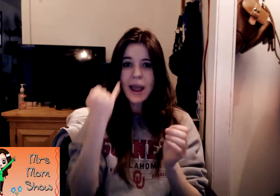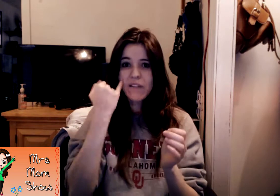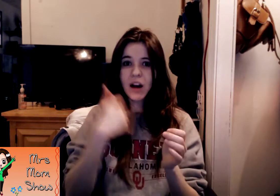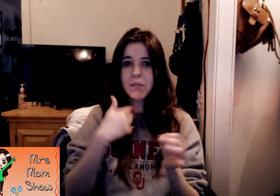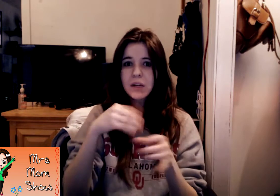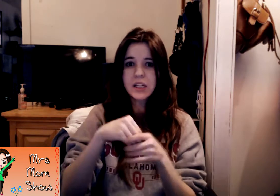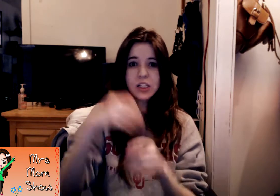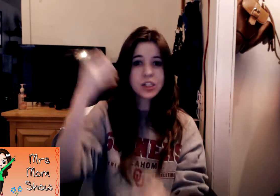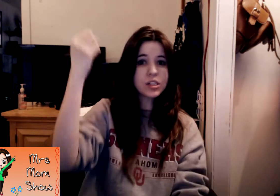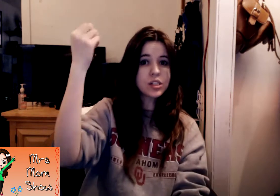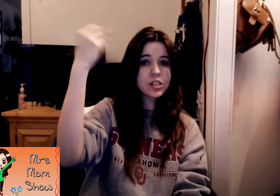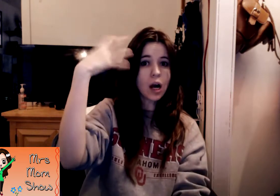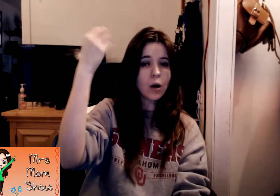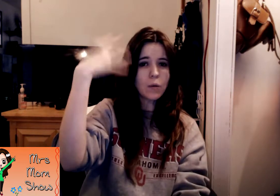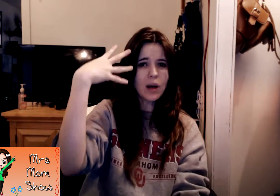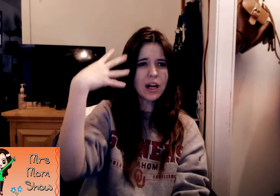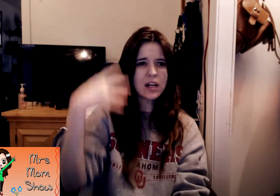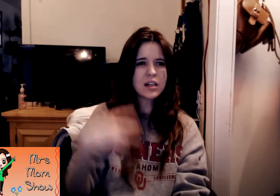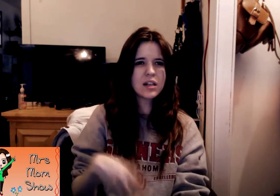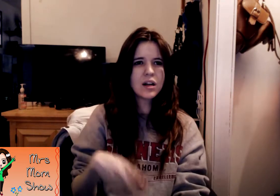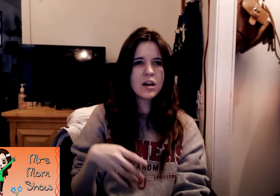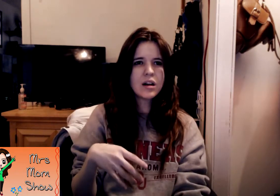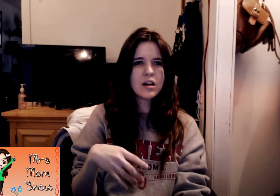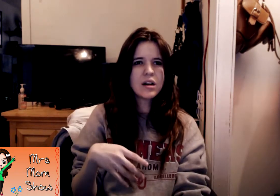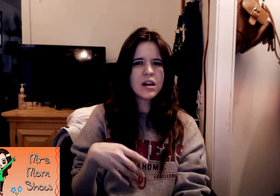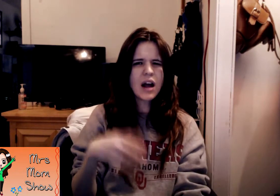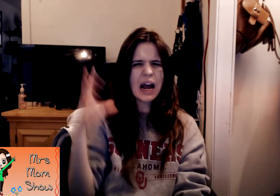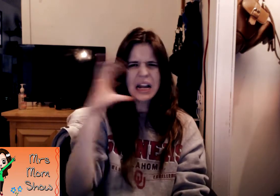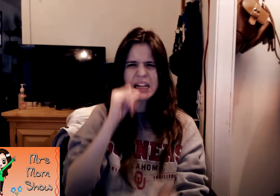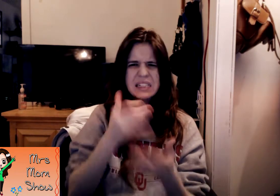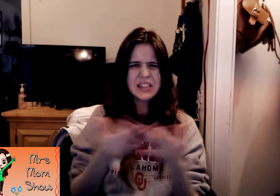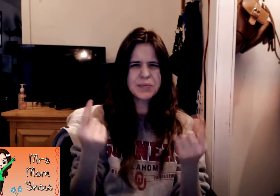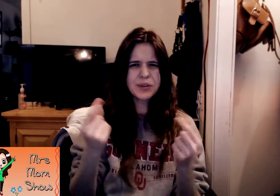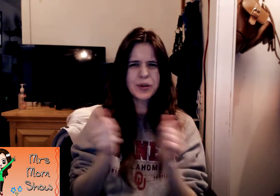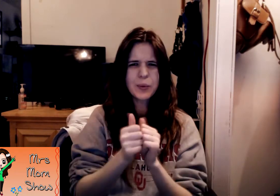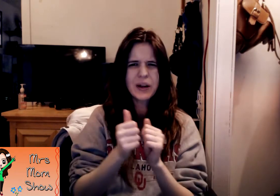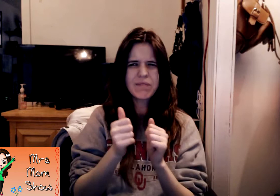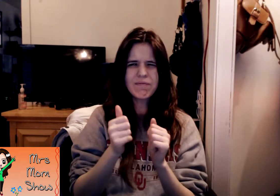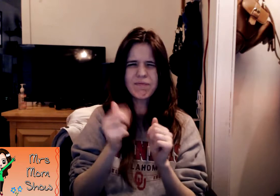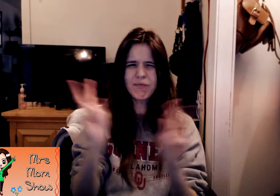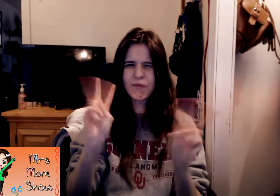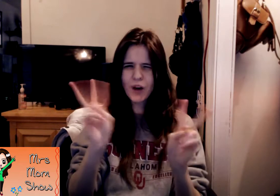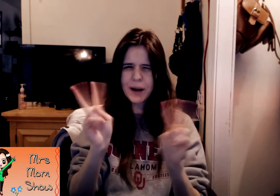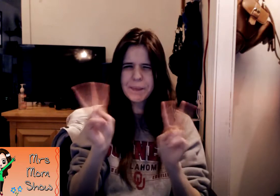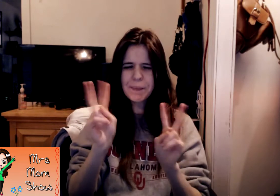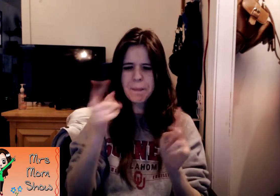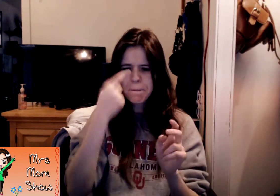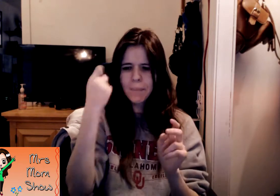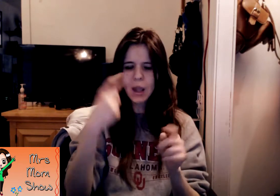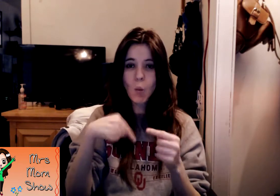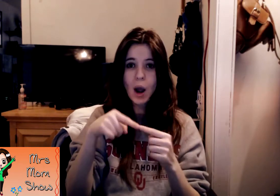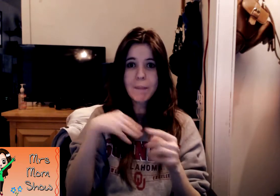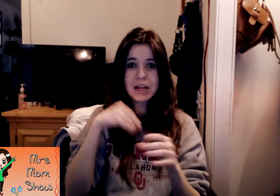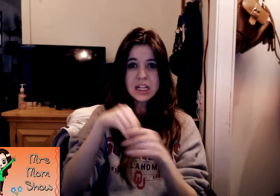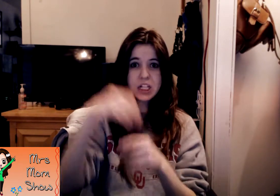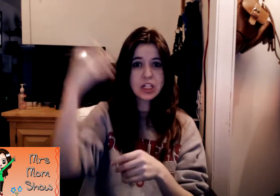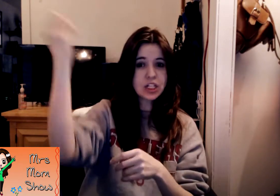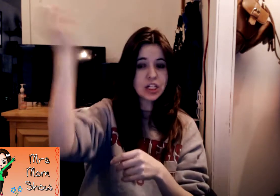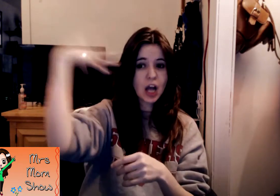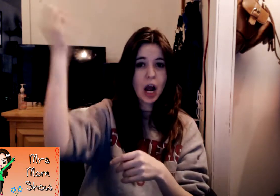whenever I'm in the shower...I guess it has something to do with the vibration because when I'm in the shower,